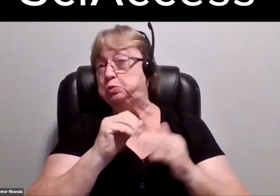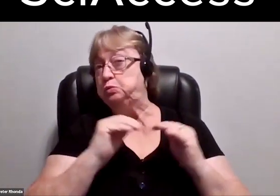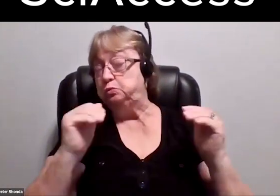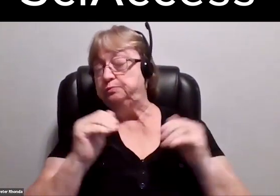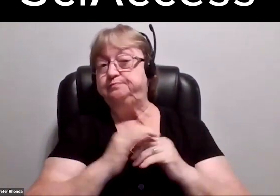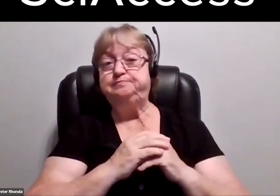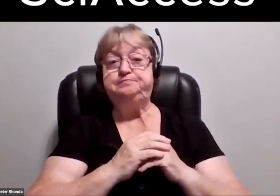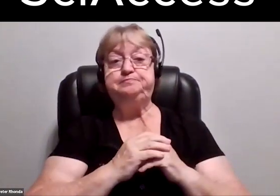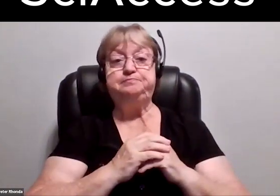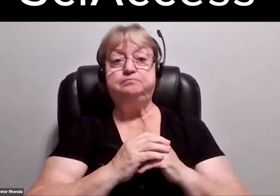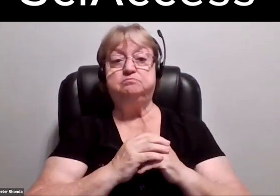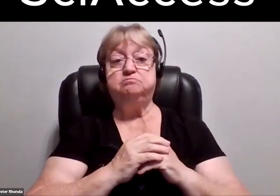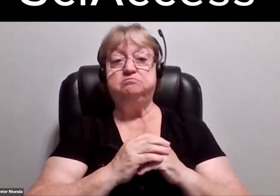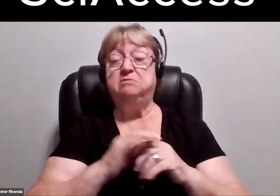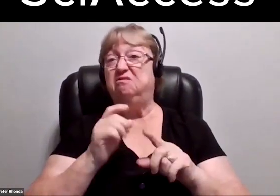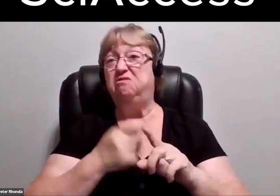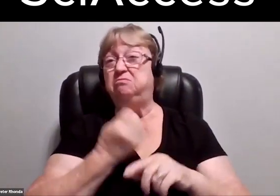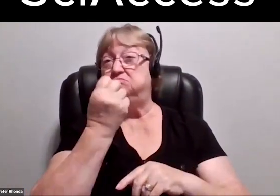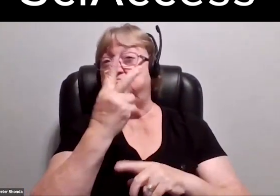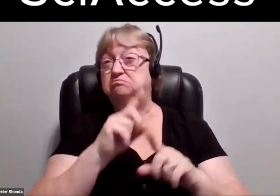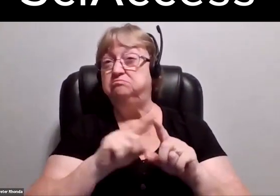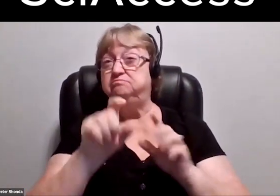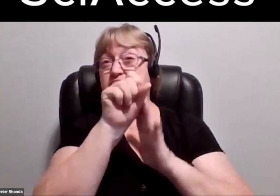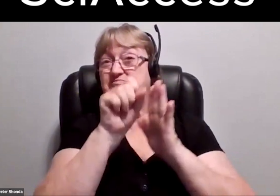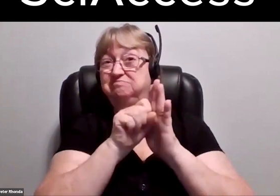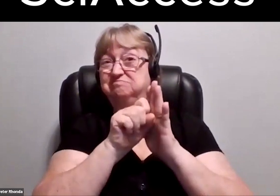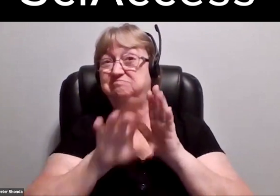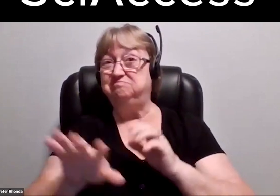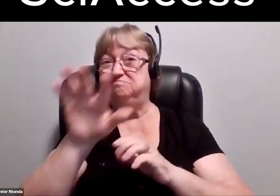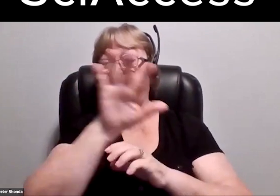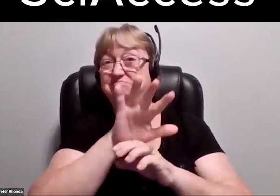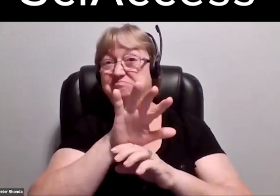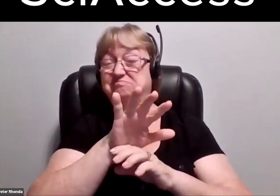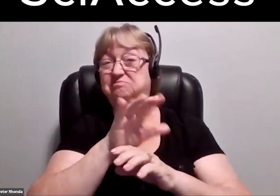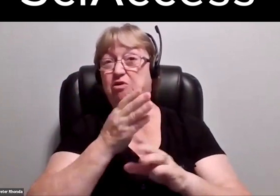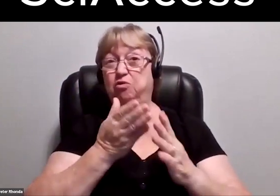They come from 12 states spread around the four main US census regions,